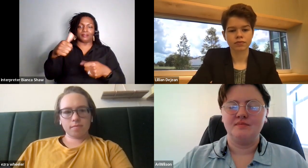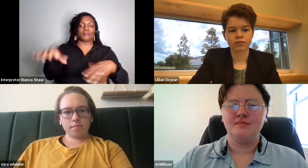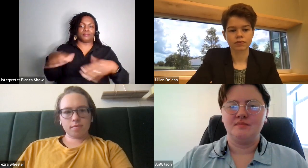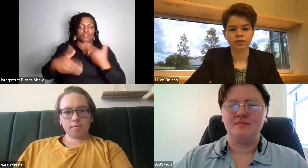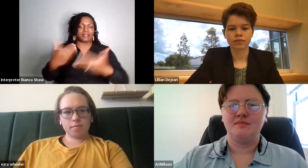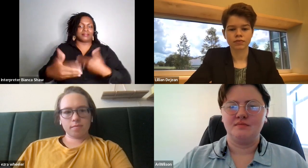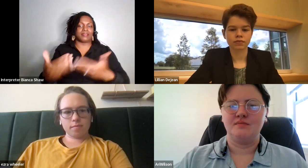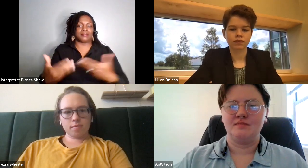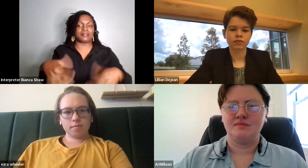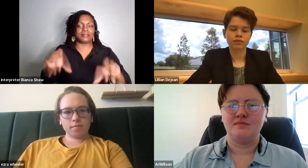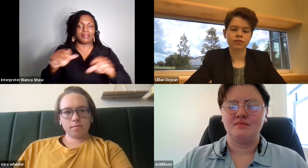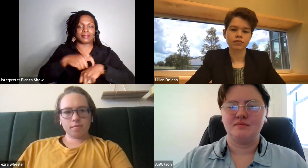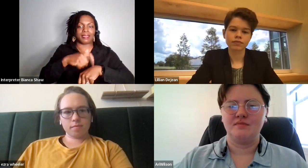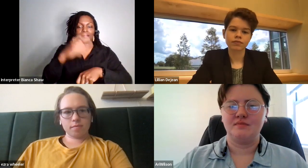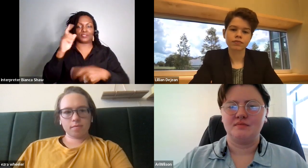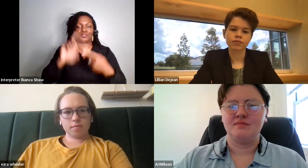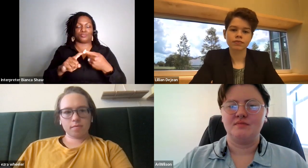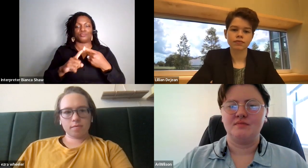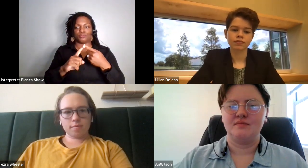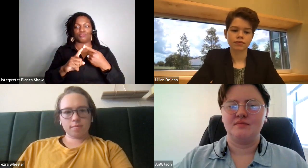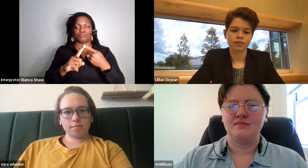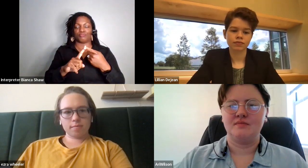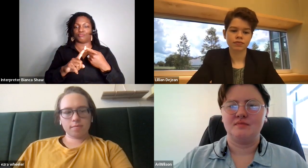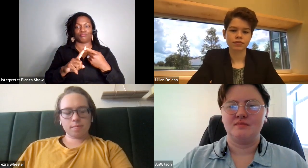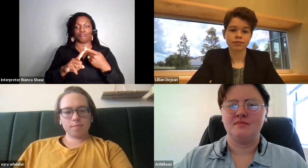It takes us, you know, sometimes some of us don't even come out.